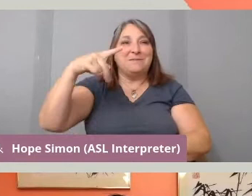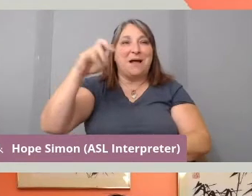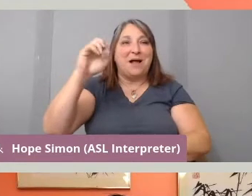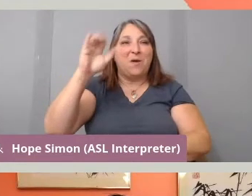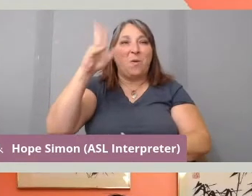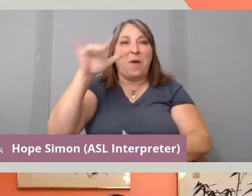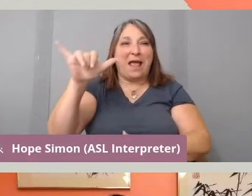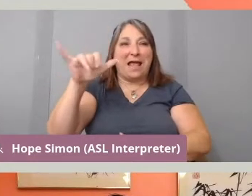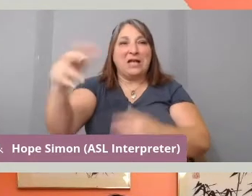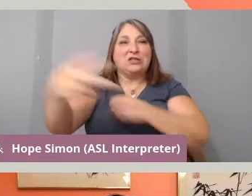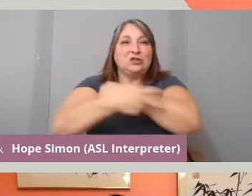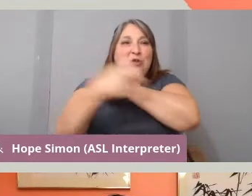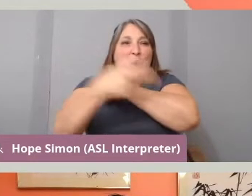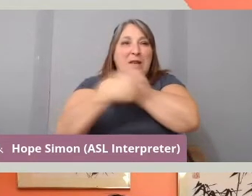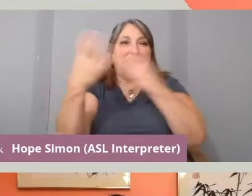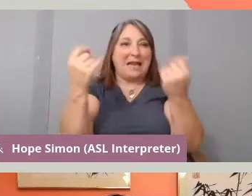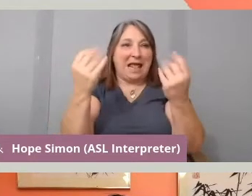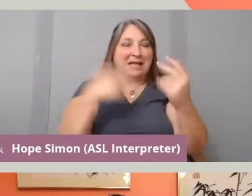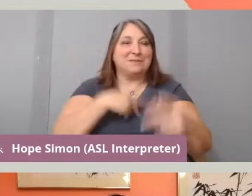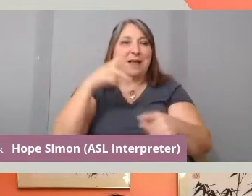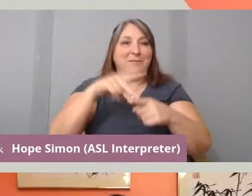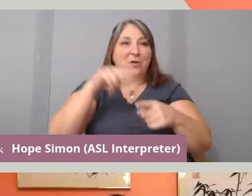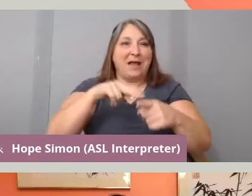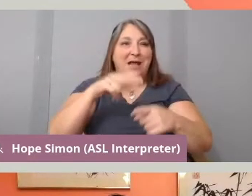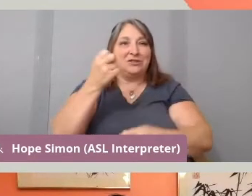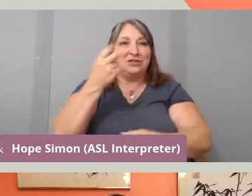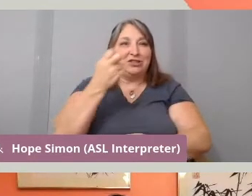My pronouns are she and they.